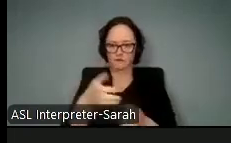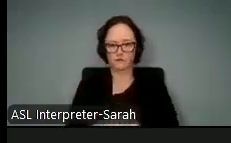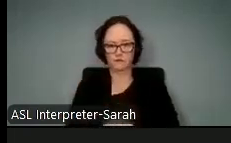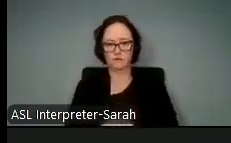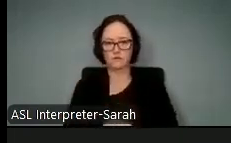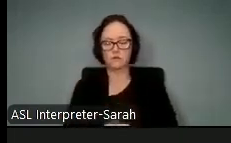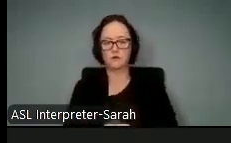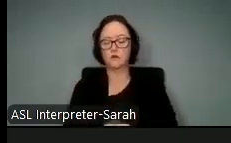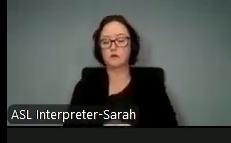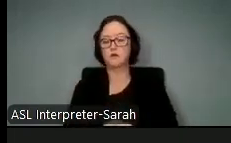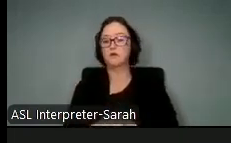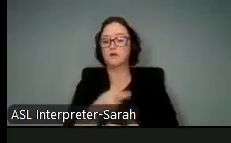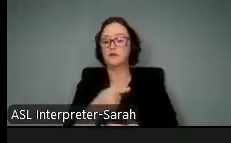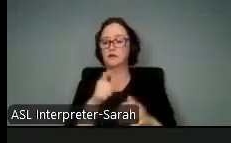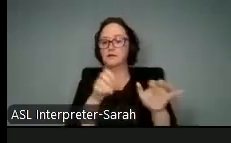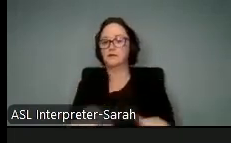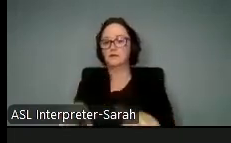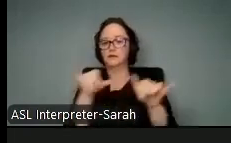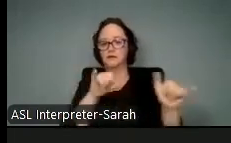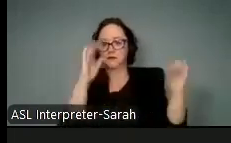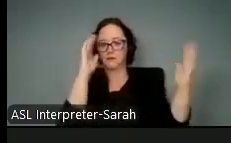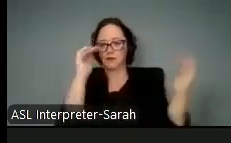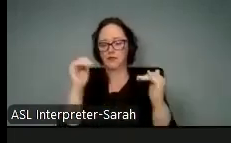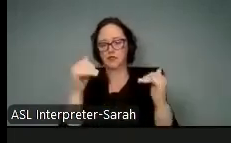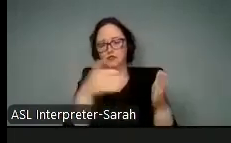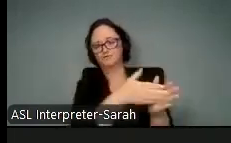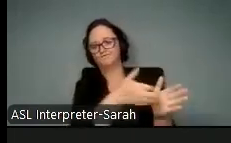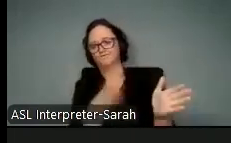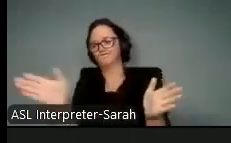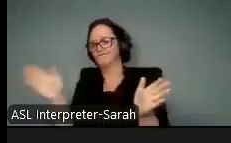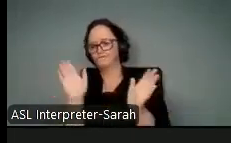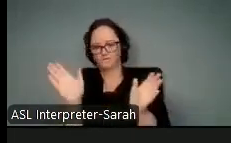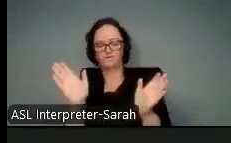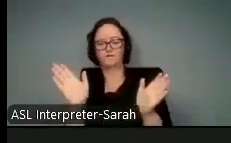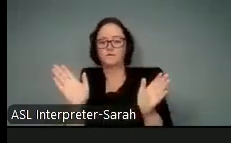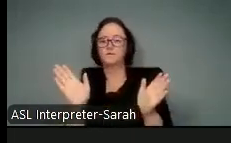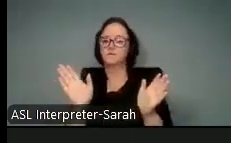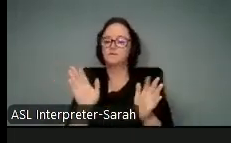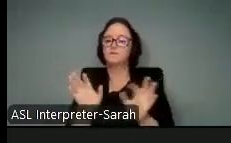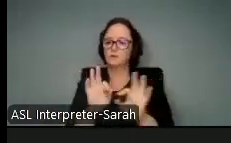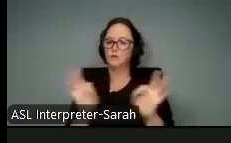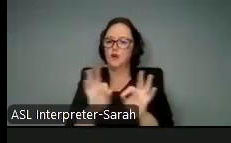is they standardize expectations across the industry to make sure that everything is accessible to everyone who needs to access it.